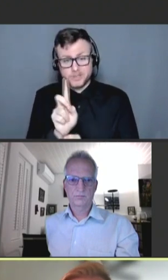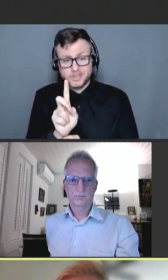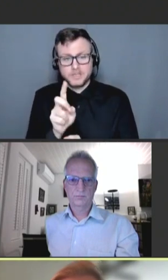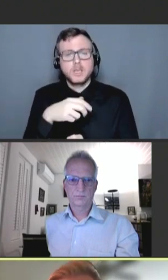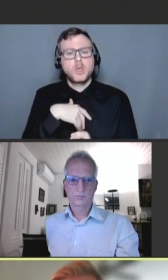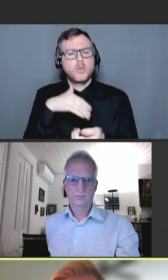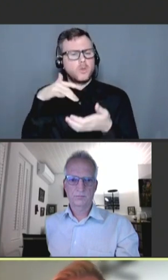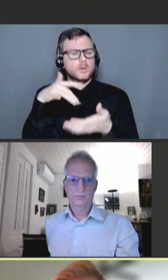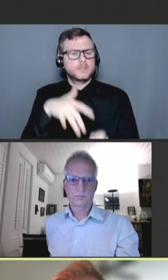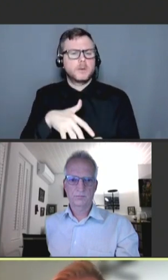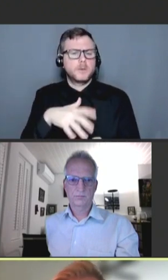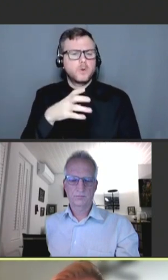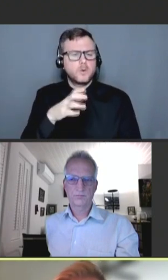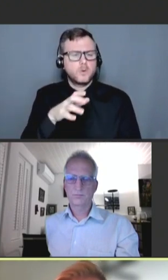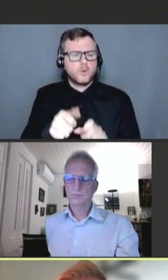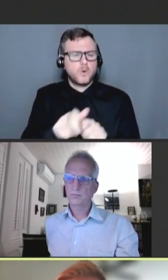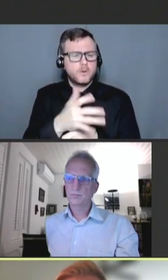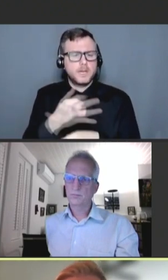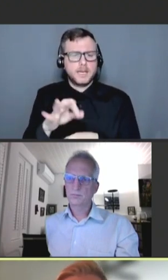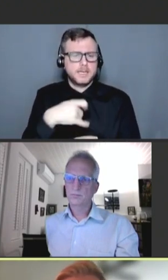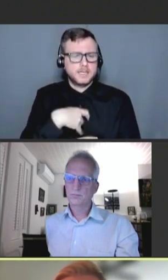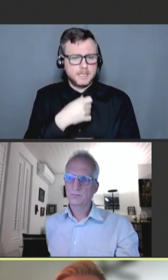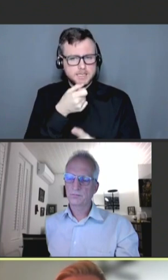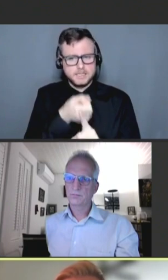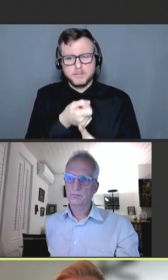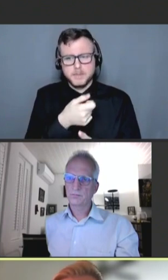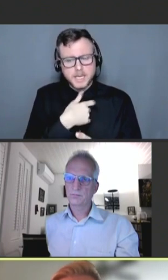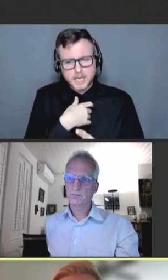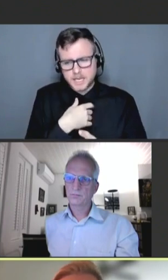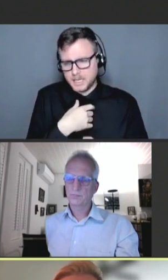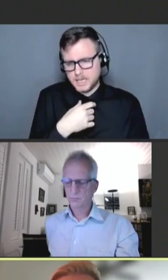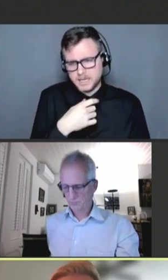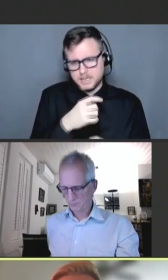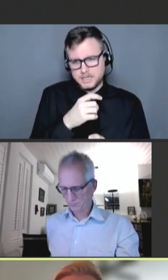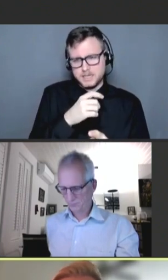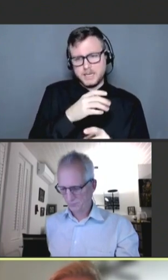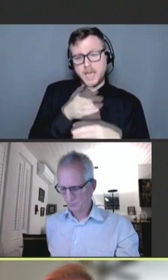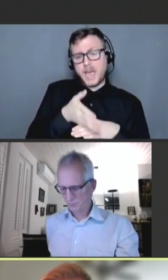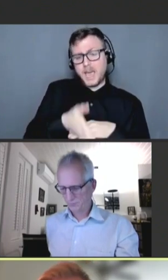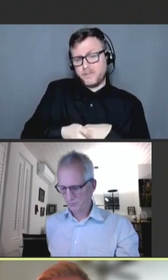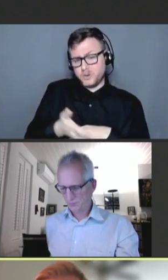observed that COVID-19 onset was associated symptoms in post-COVID symptoms six months